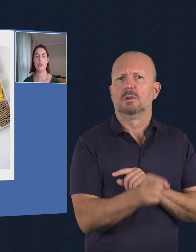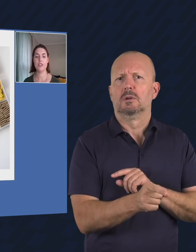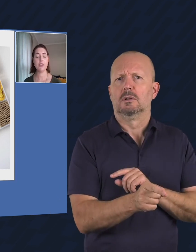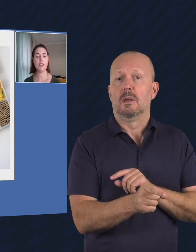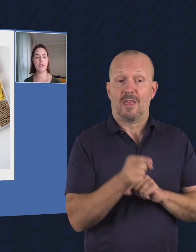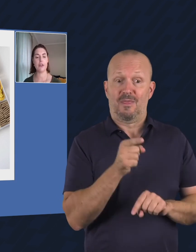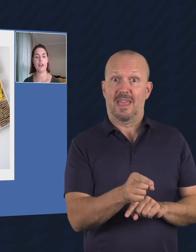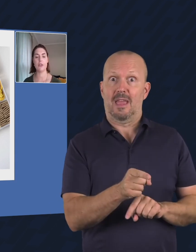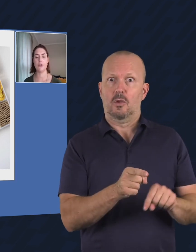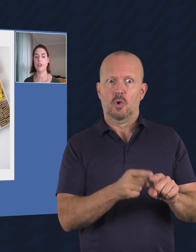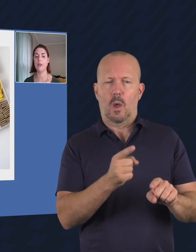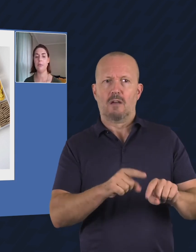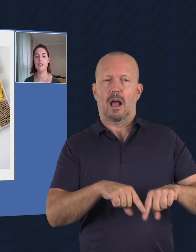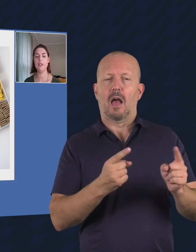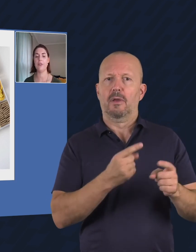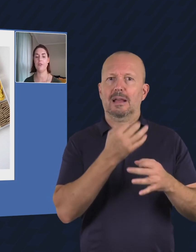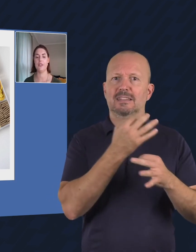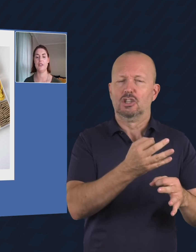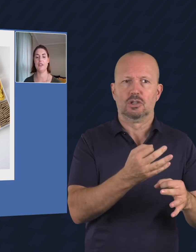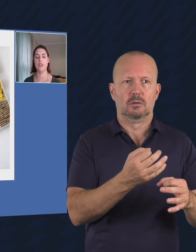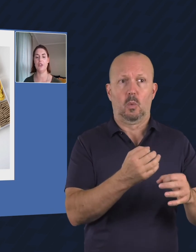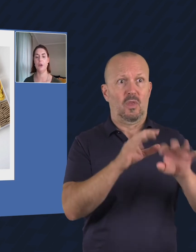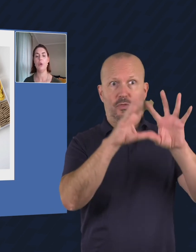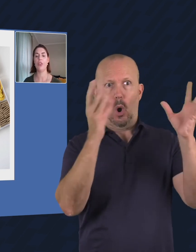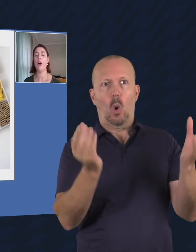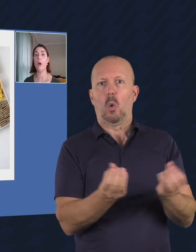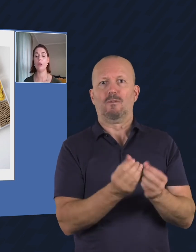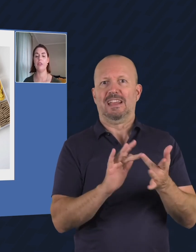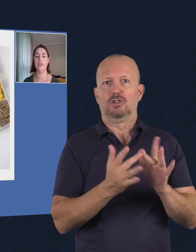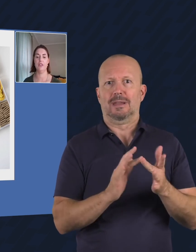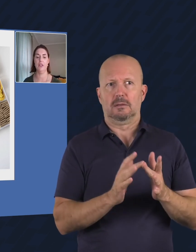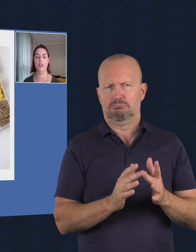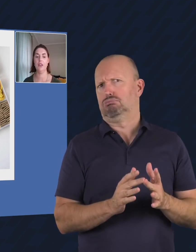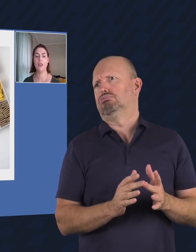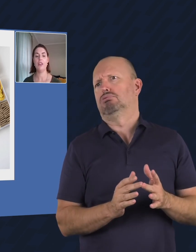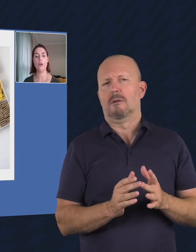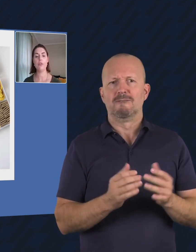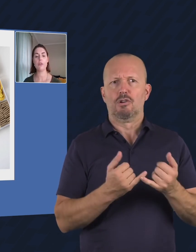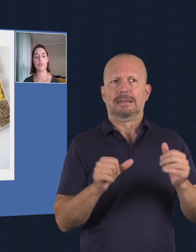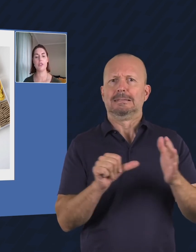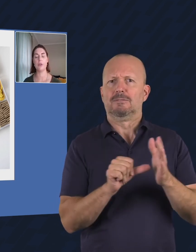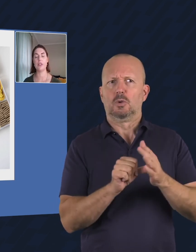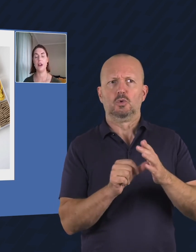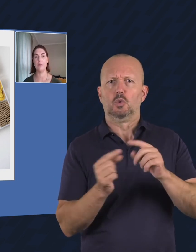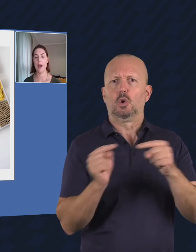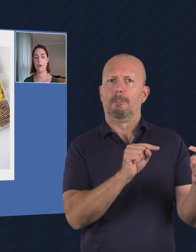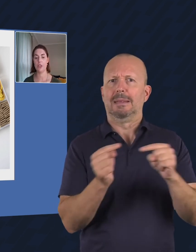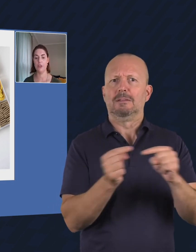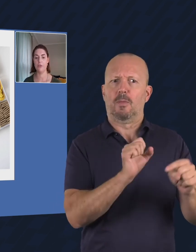With digital interactions, you're competing for a visitor's attention with the whole of the Internet. The overall result is a kind of power shift